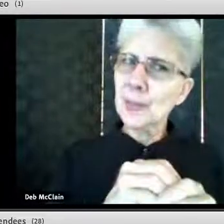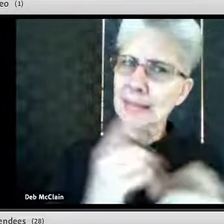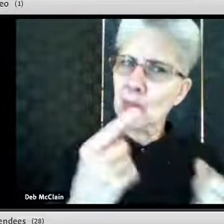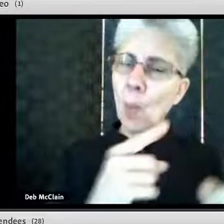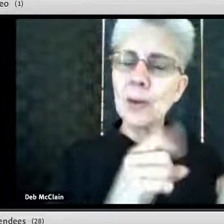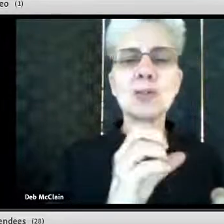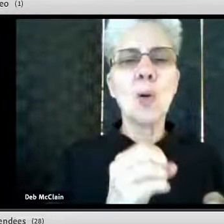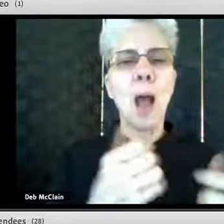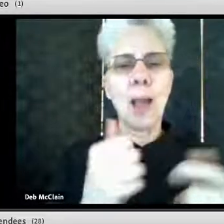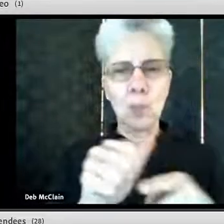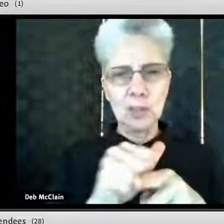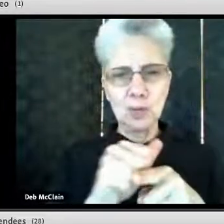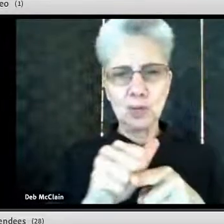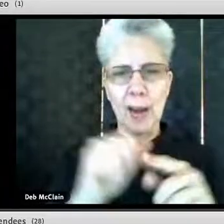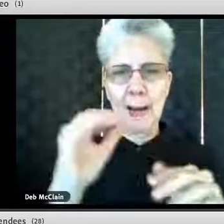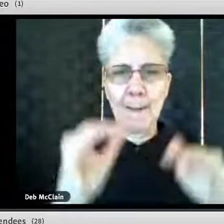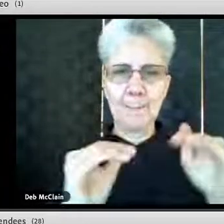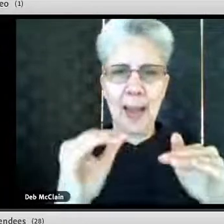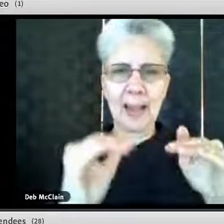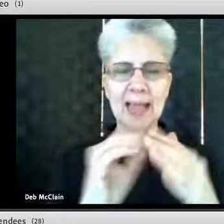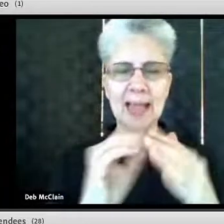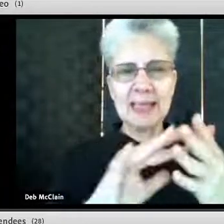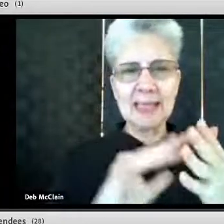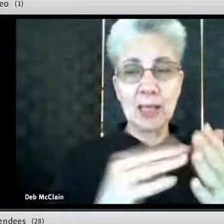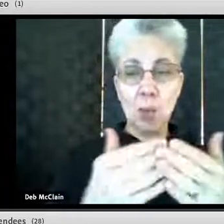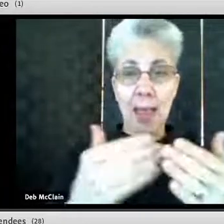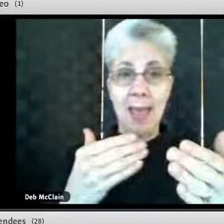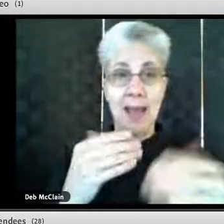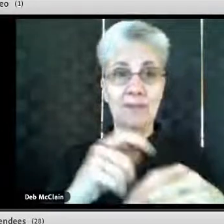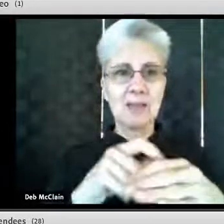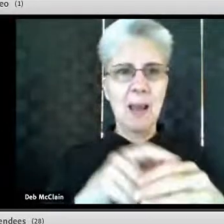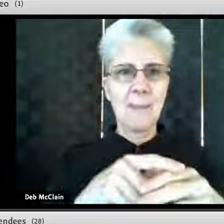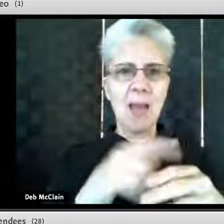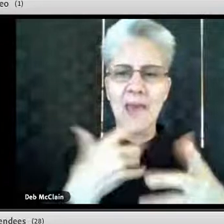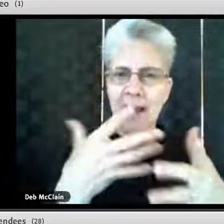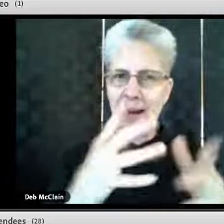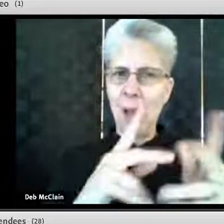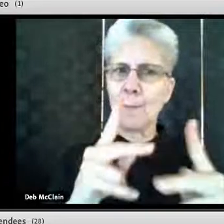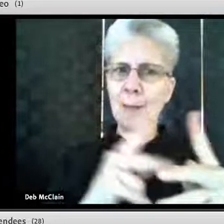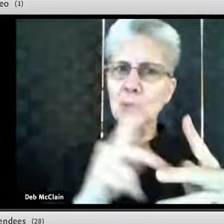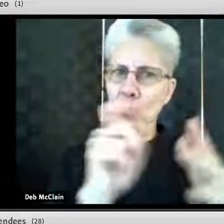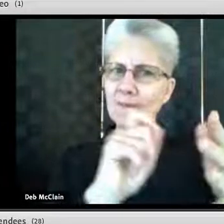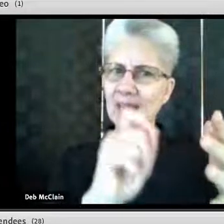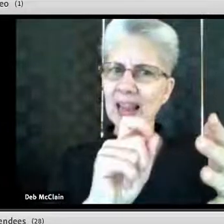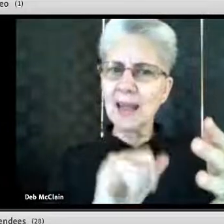So I would try and balance those out in a schedule ahead of time and then let people fill them in. And then you can say like I get this,